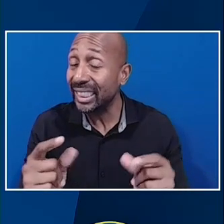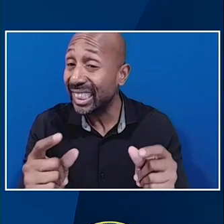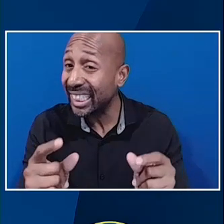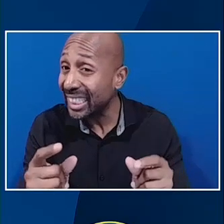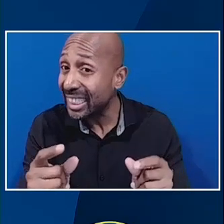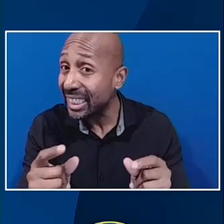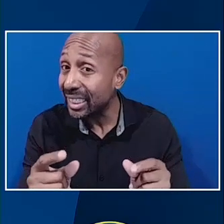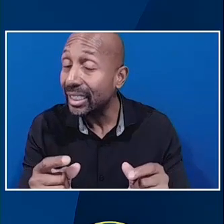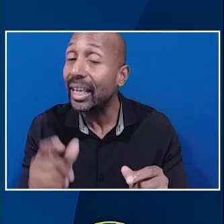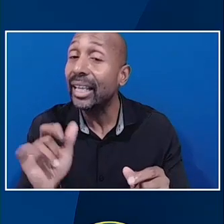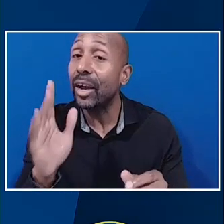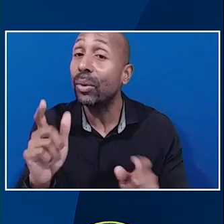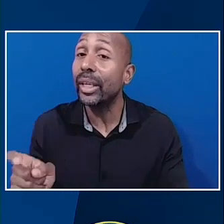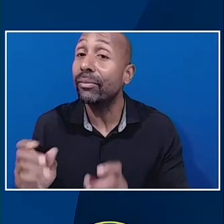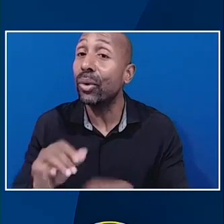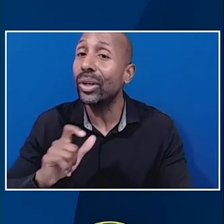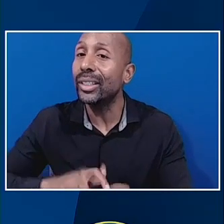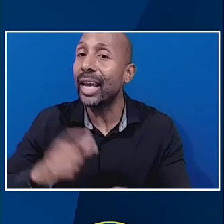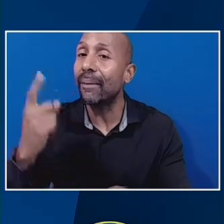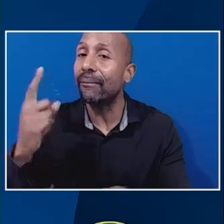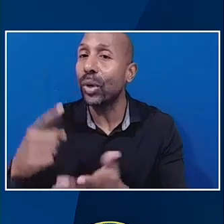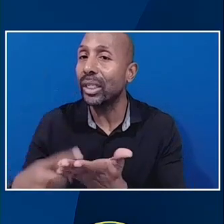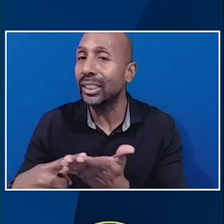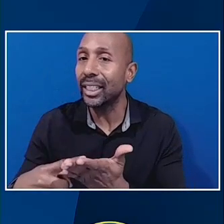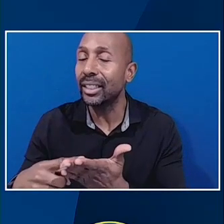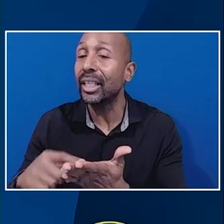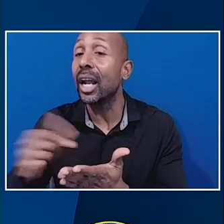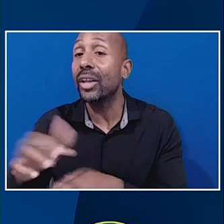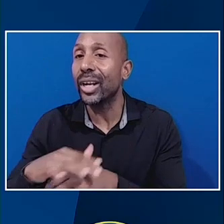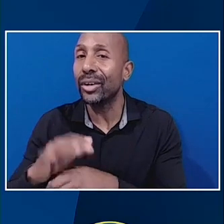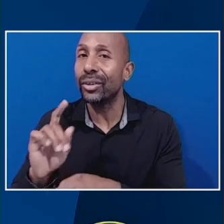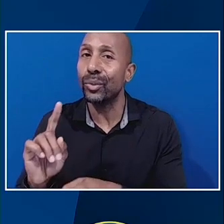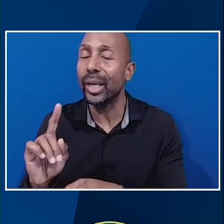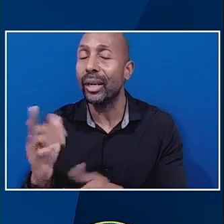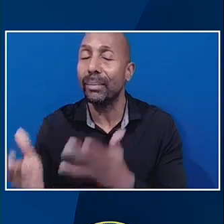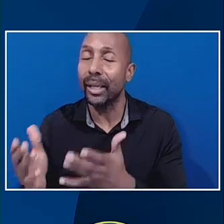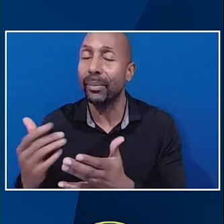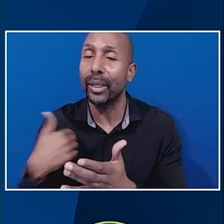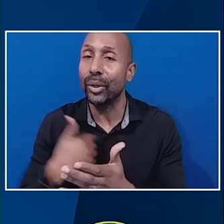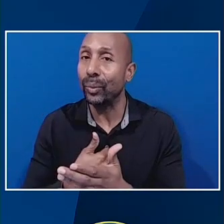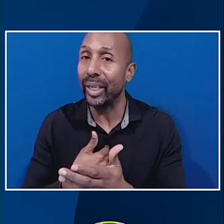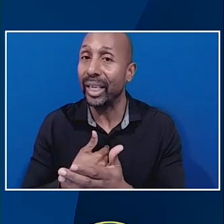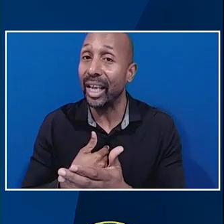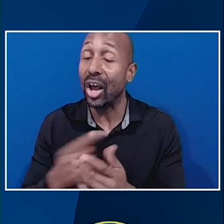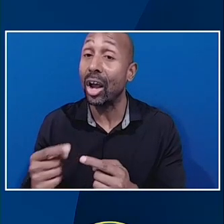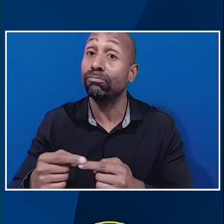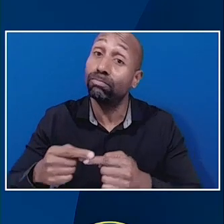areas where we might be further apart, such as state authorization and accreditation. Thank you.